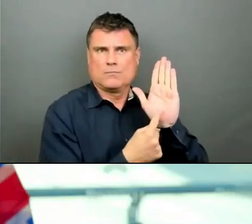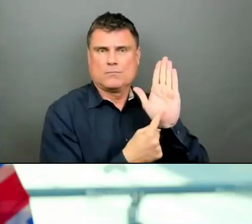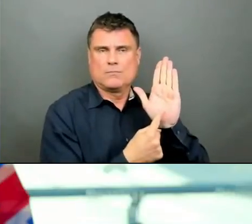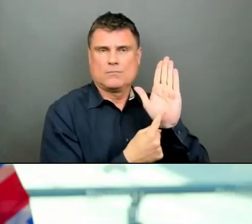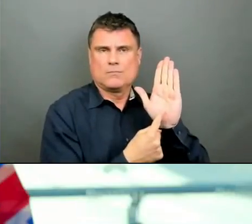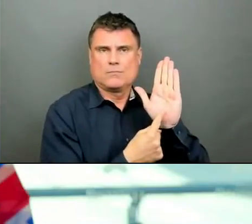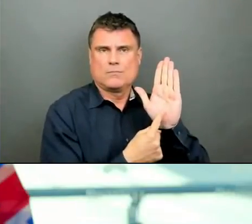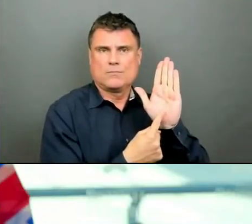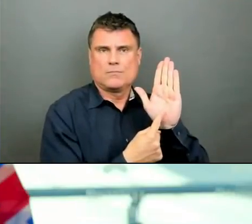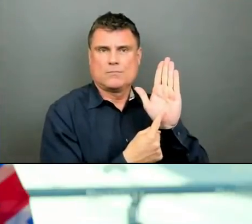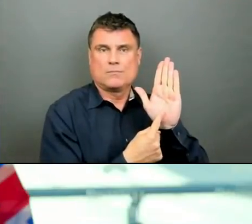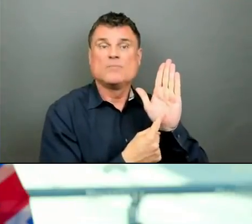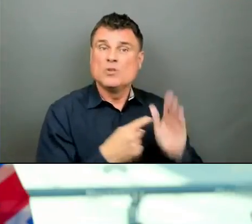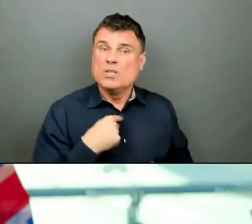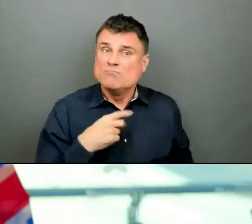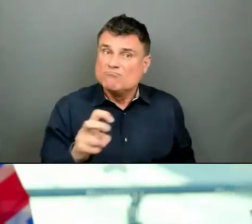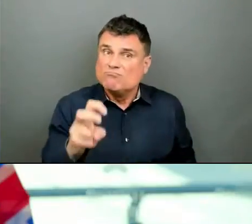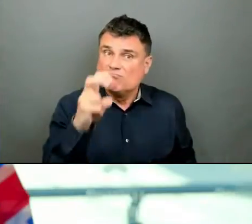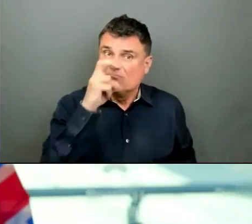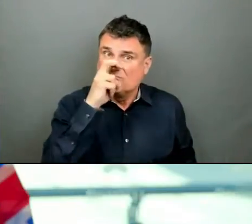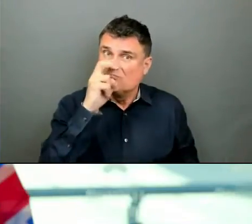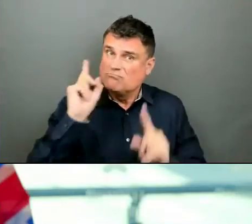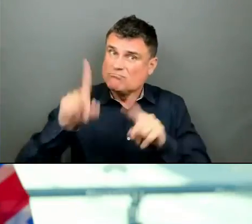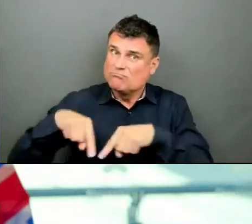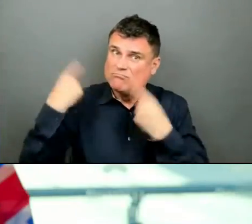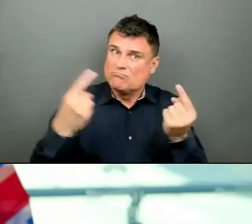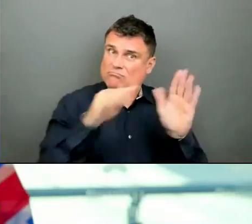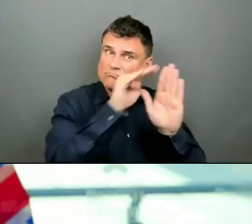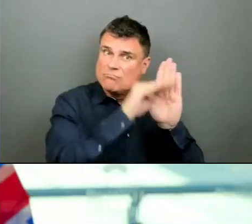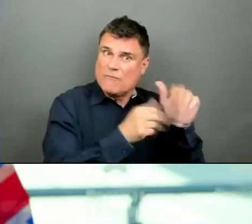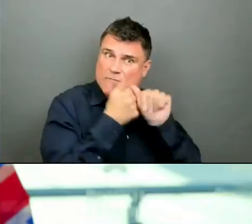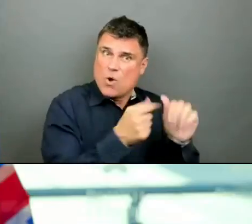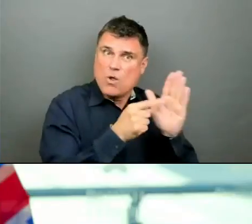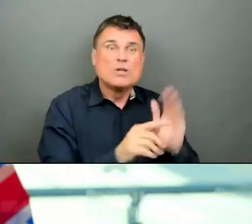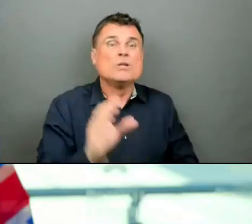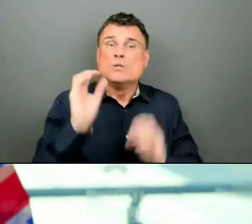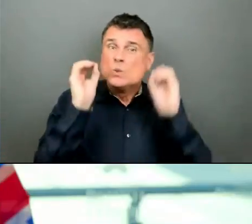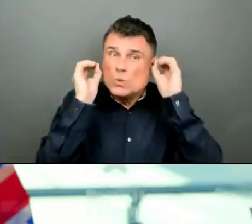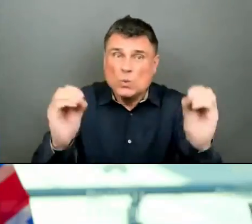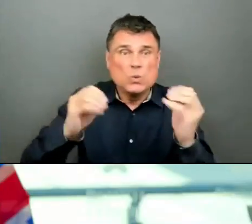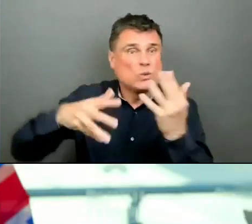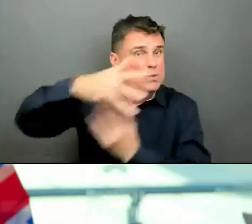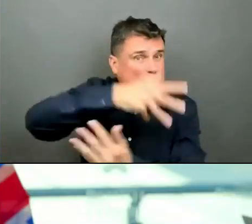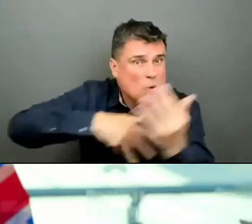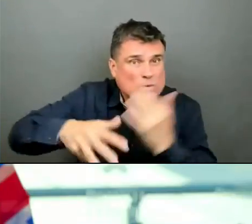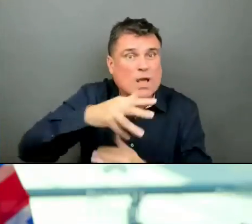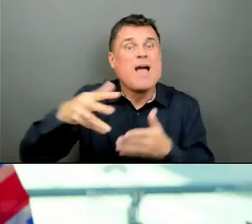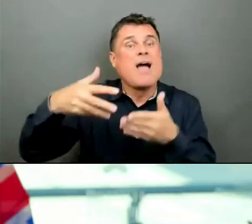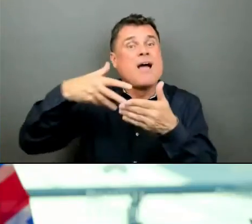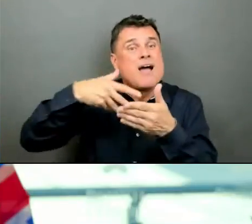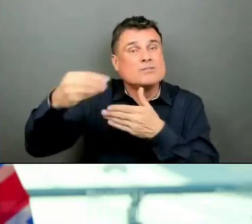We have strict orders about not socializing with people outside your household. It is not oh Kay to have